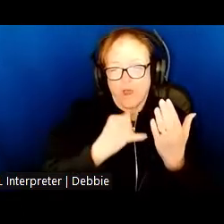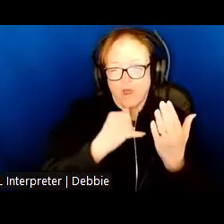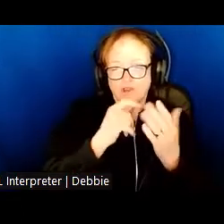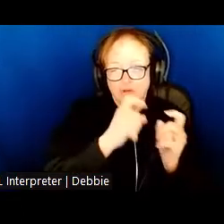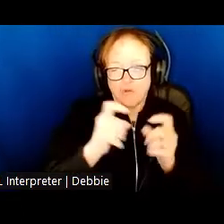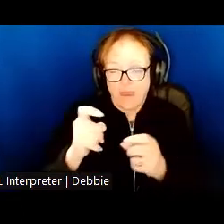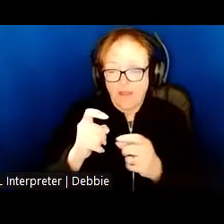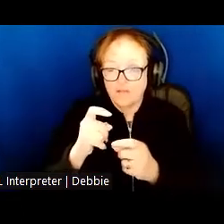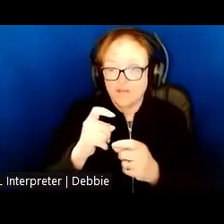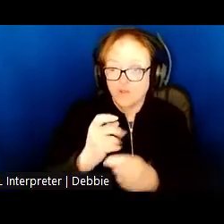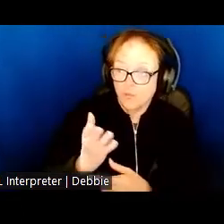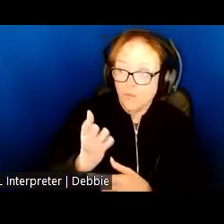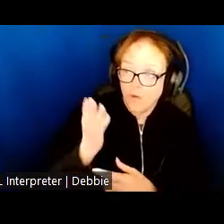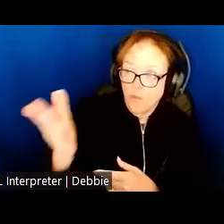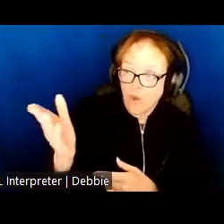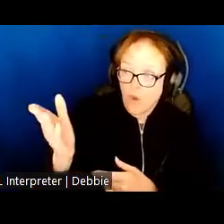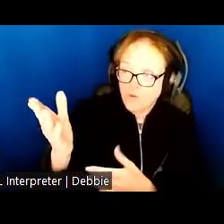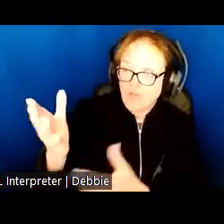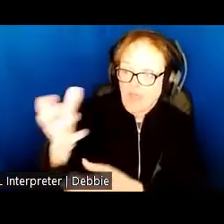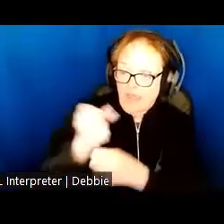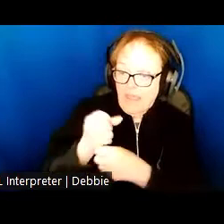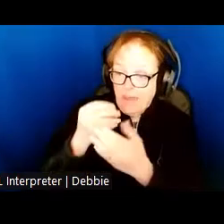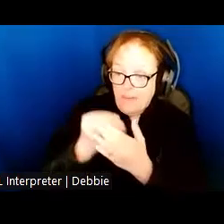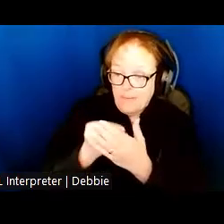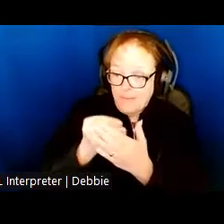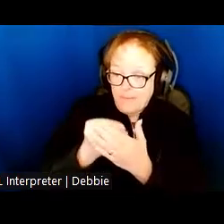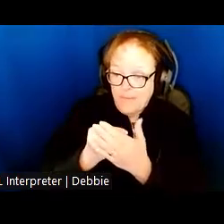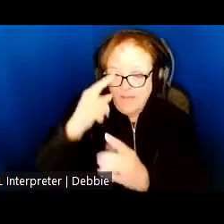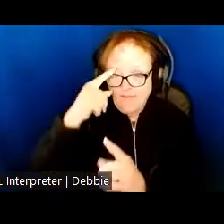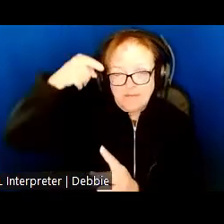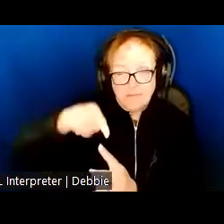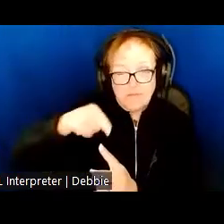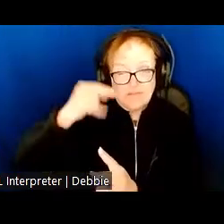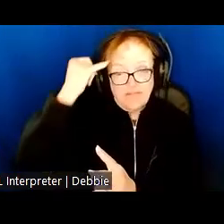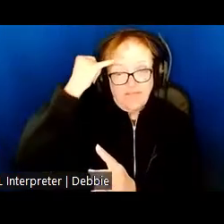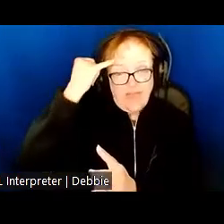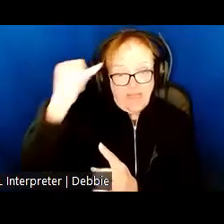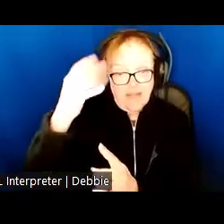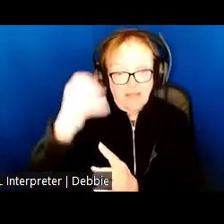to execute a specific idea or concept that you would like to complete in the future.